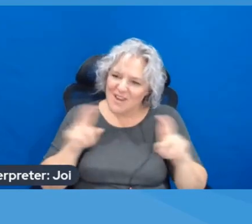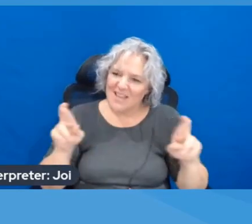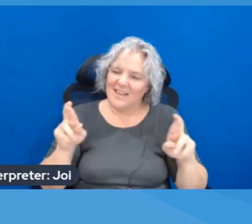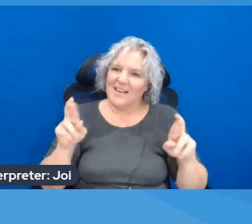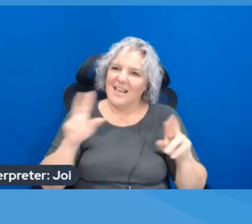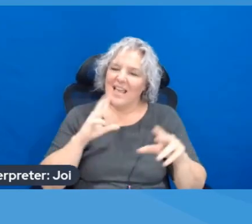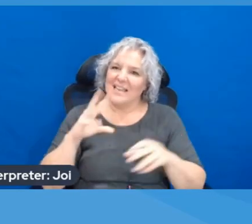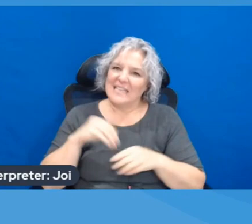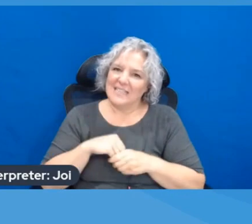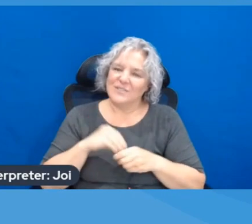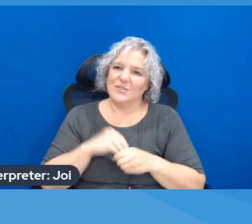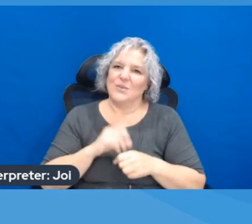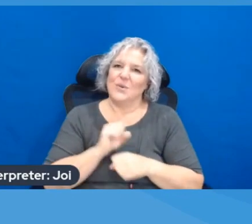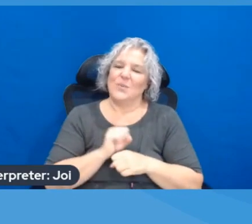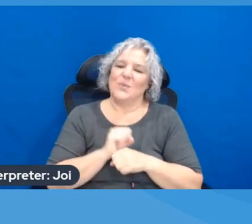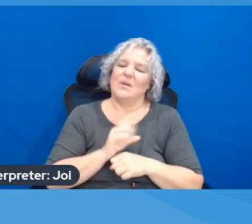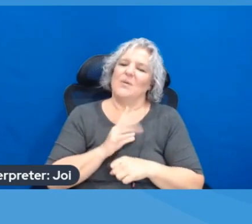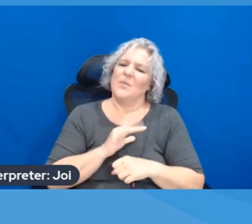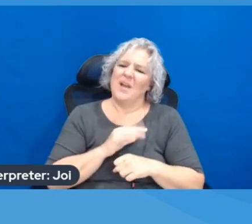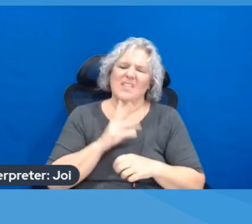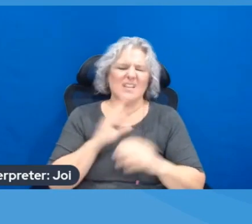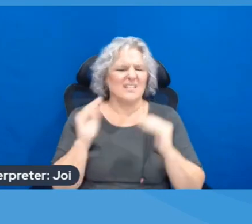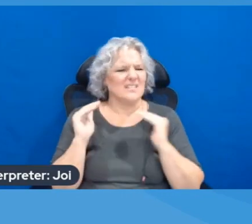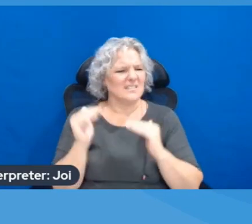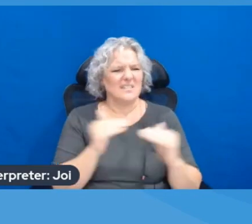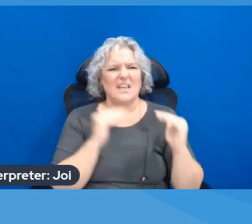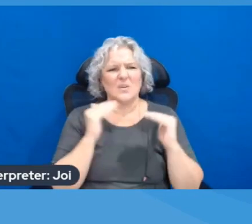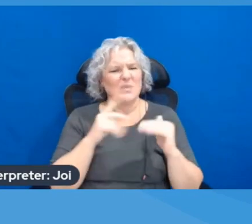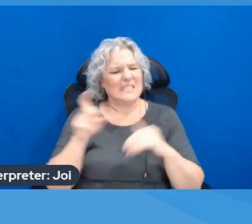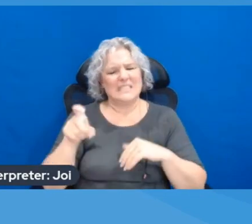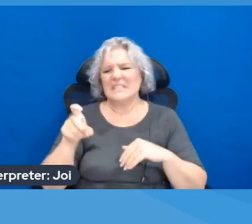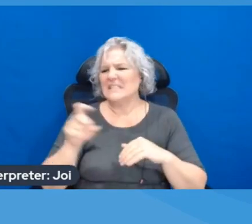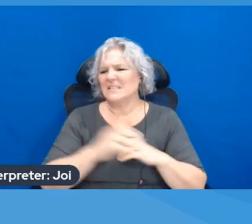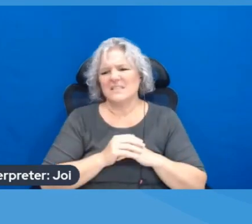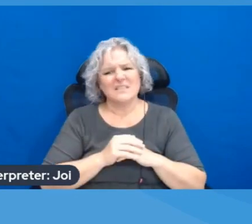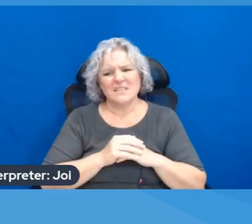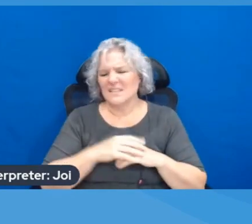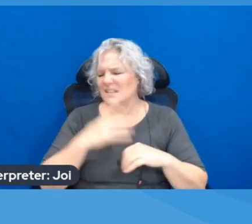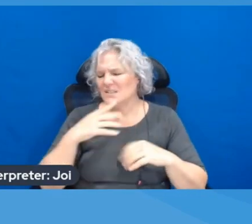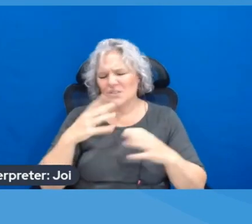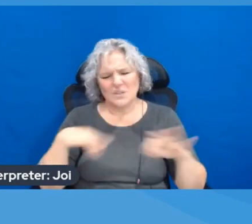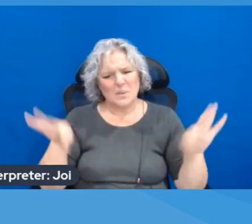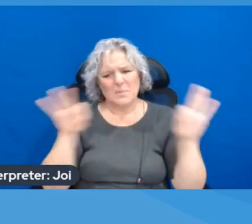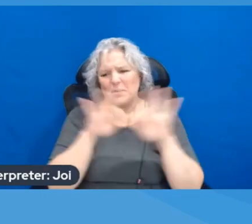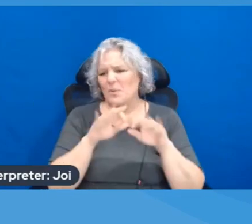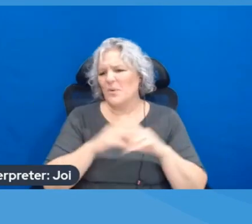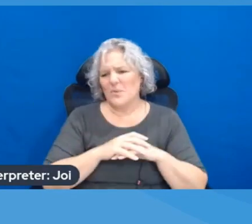is so critical to the work of equity, right? And some of us just jumping right in and seeing what we can do with our clients.